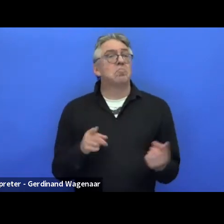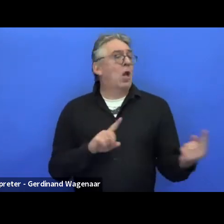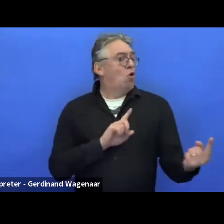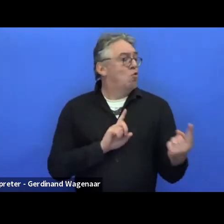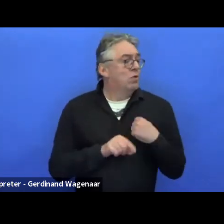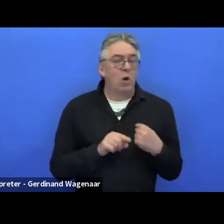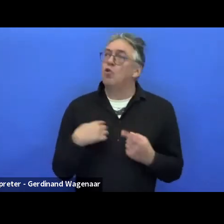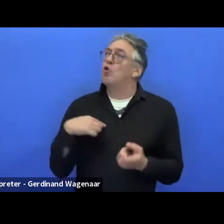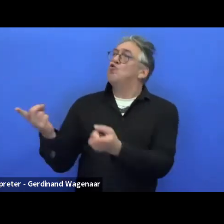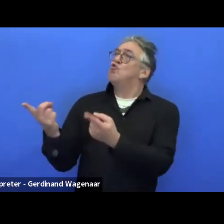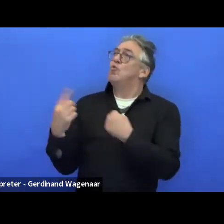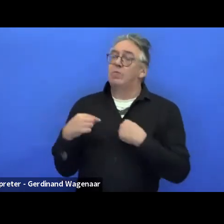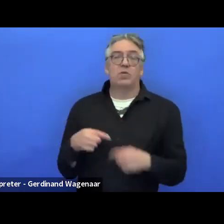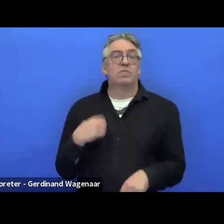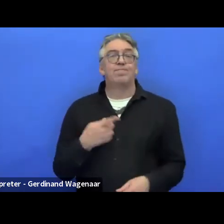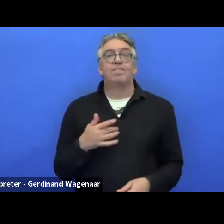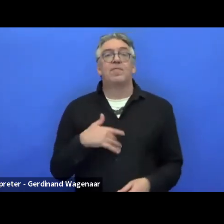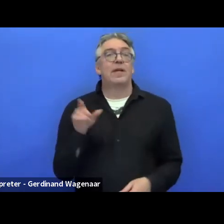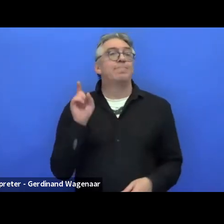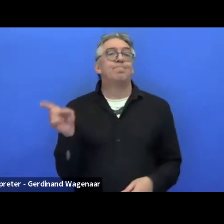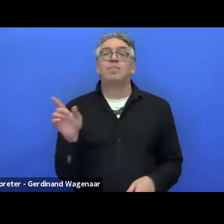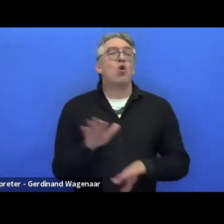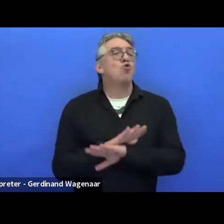they hadn't done enough to accommodate the complainants